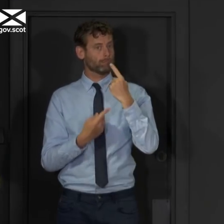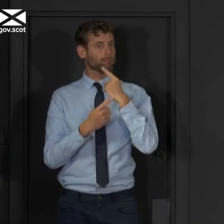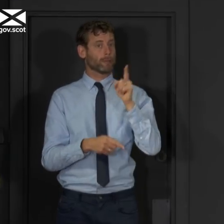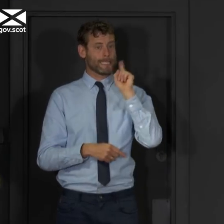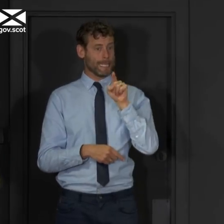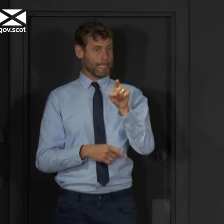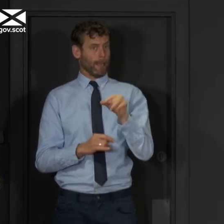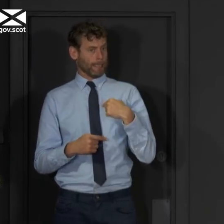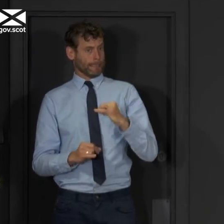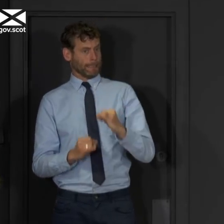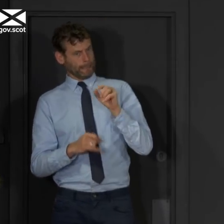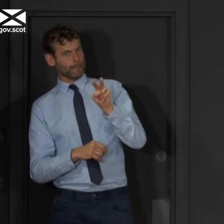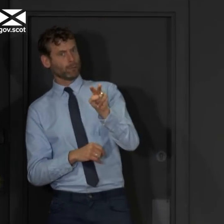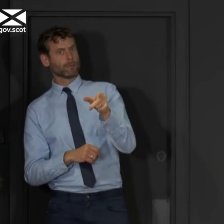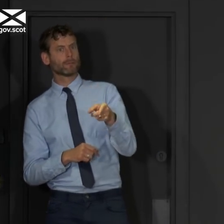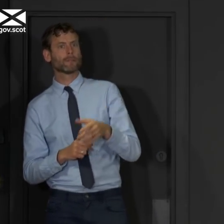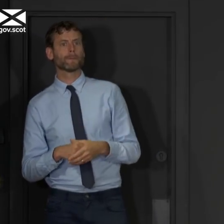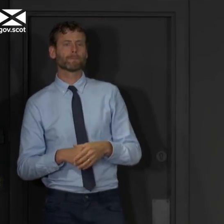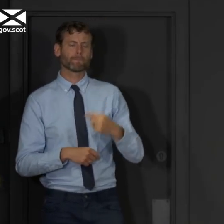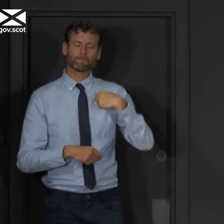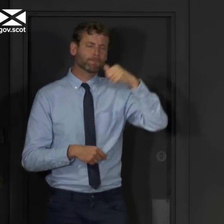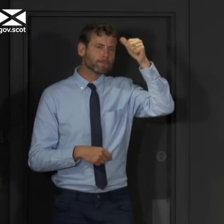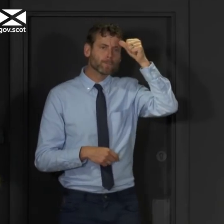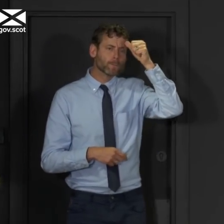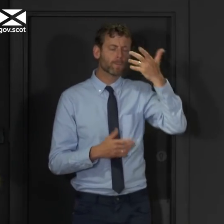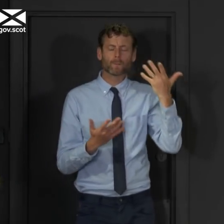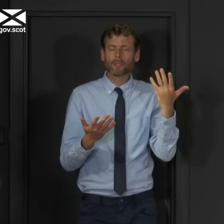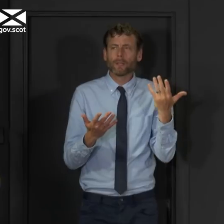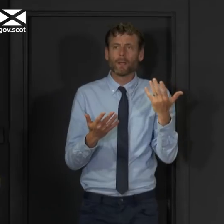We know as I have said many times, and others have said, we are all in this together, and